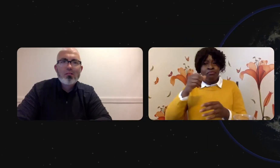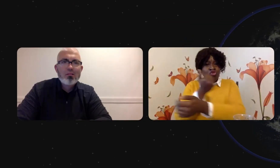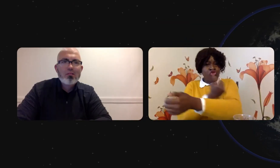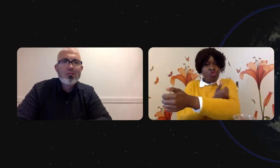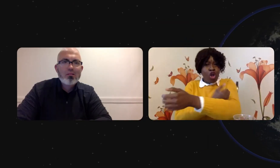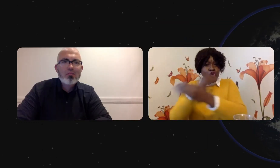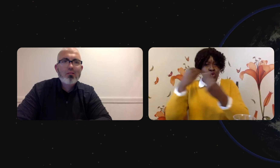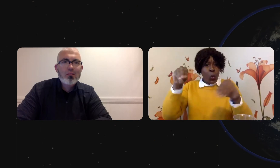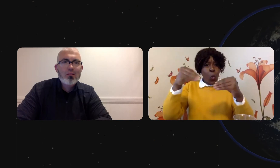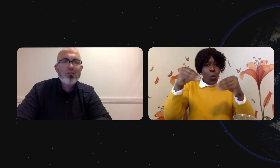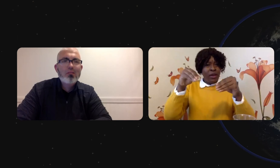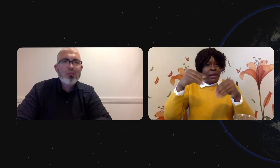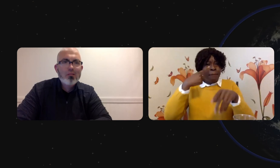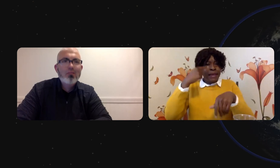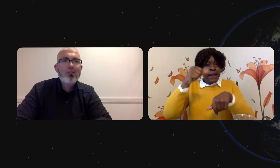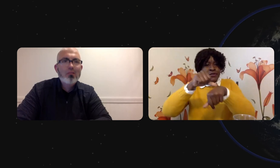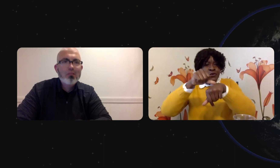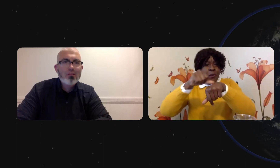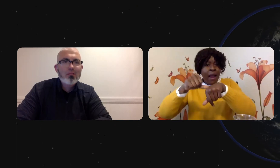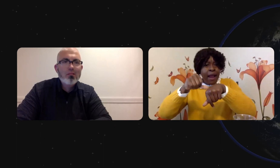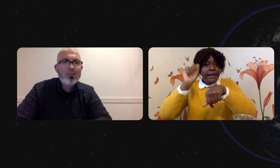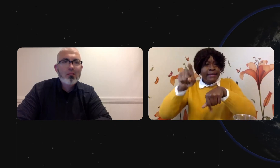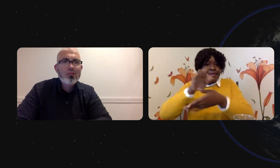Hydrogen Peroxide (H2O2) you can get from the drug store.